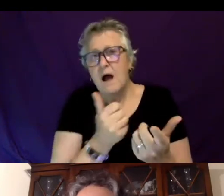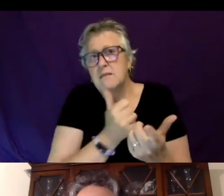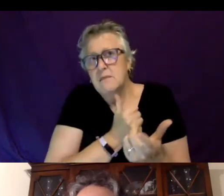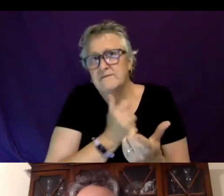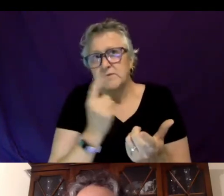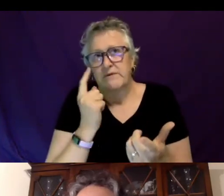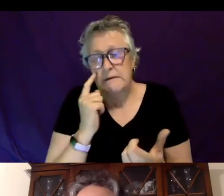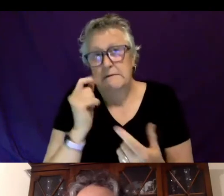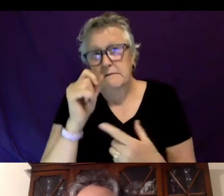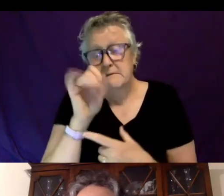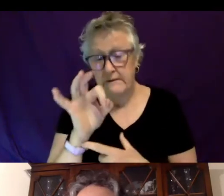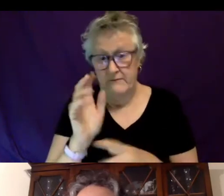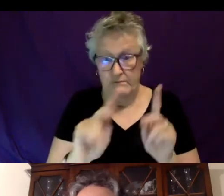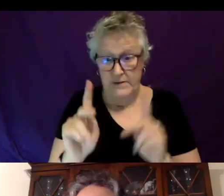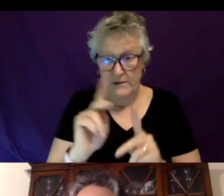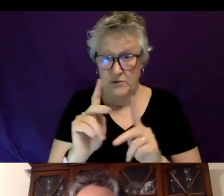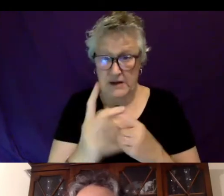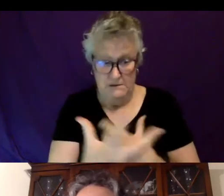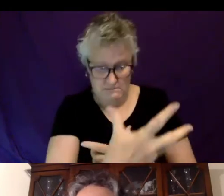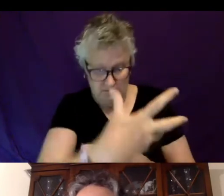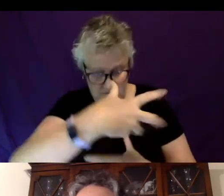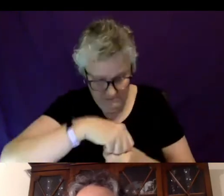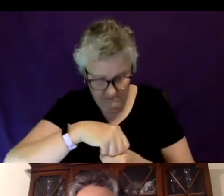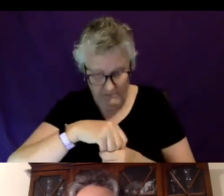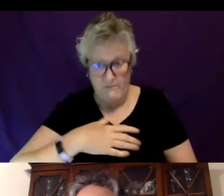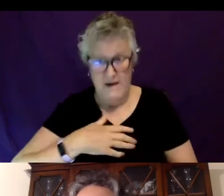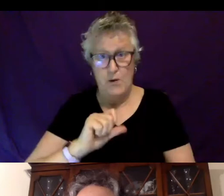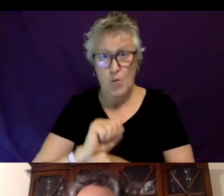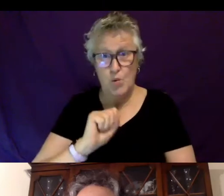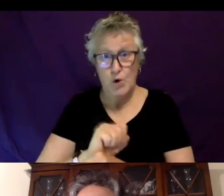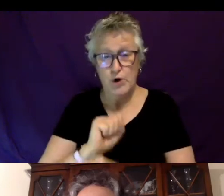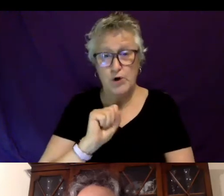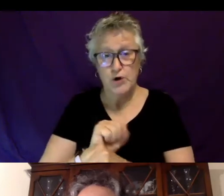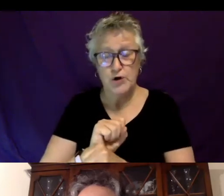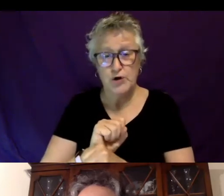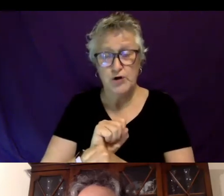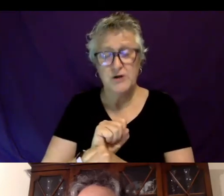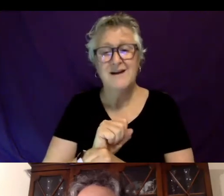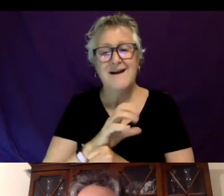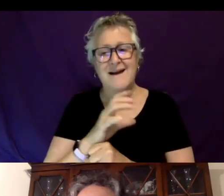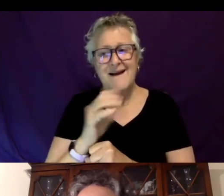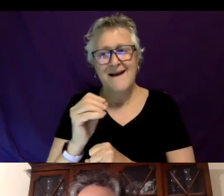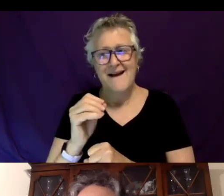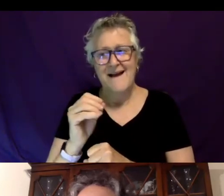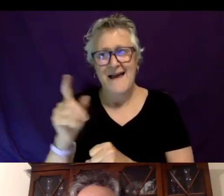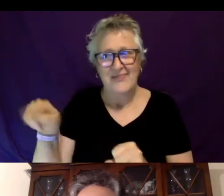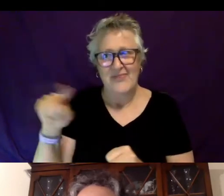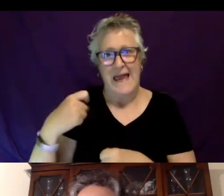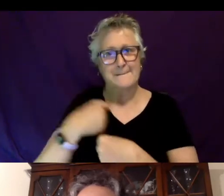to make some kind of a some-- some sensibility out of it-- I, I try to do that.